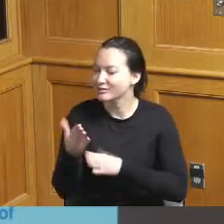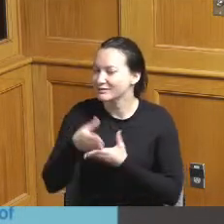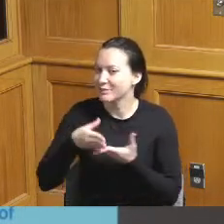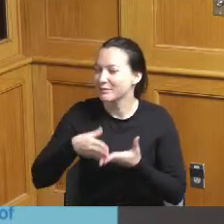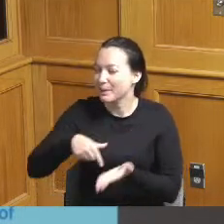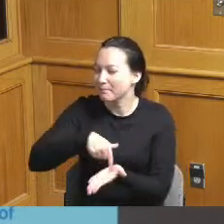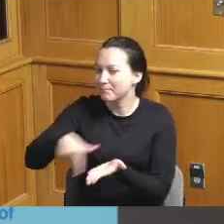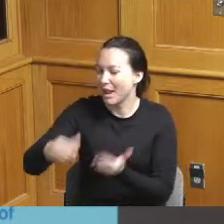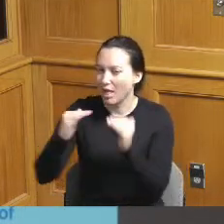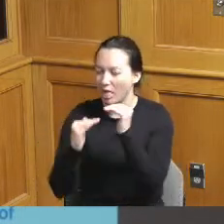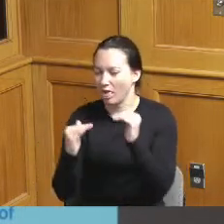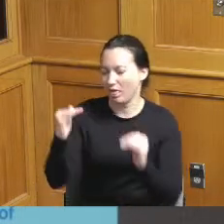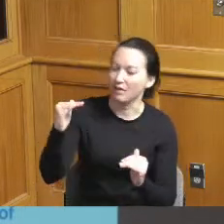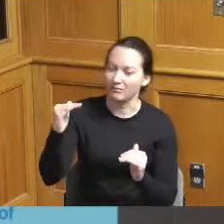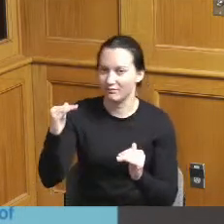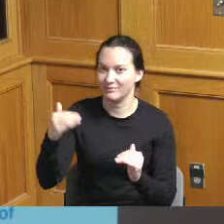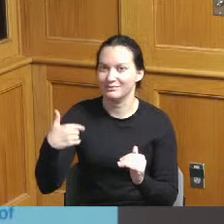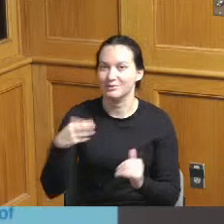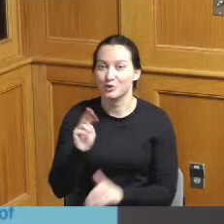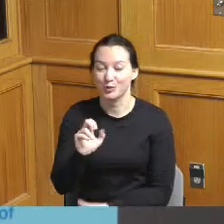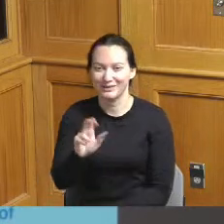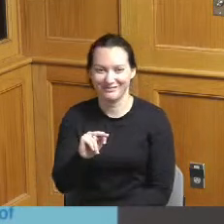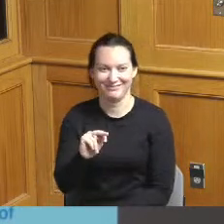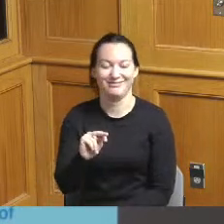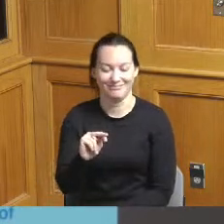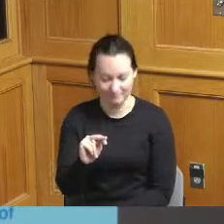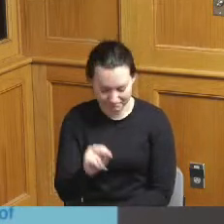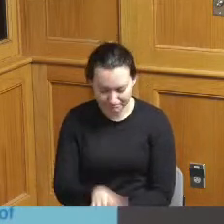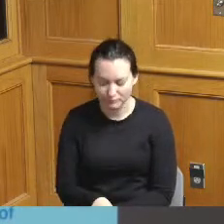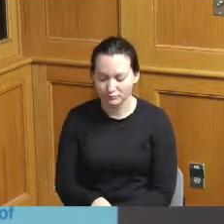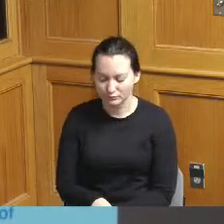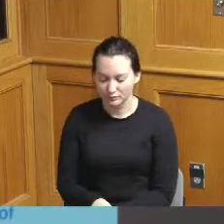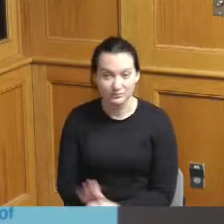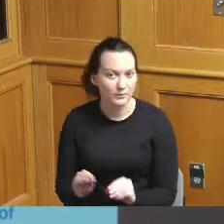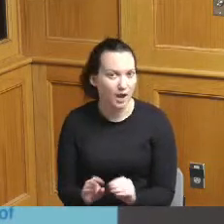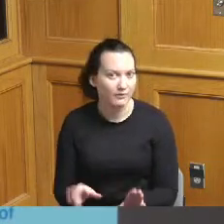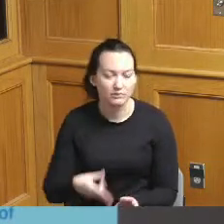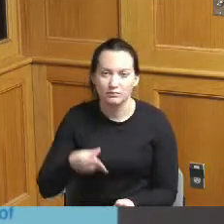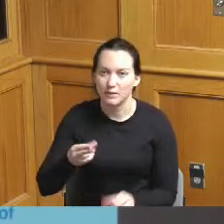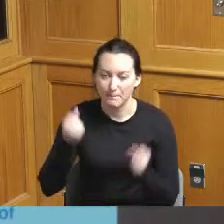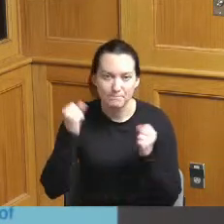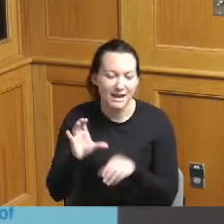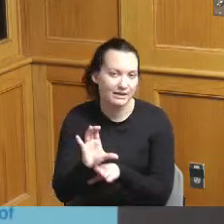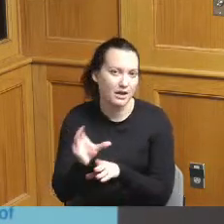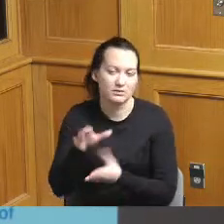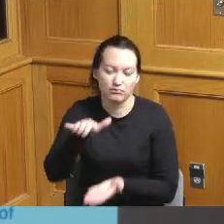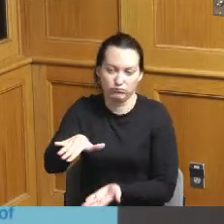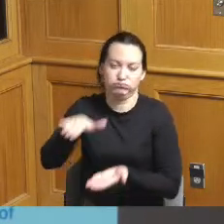pay issues related to our our Union at this time obviously High case loads disproportionate number